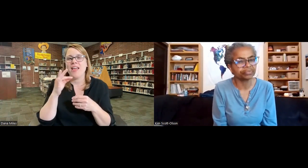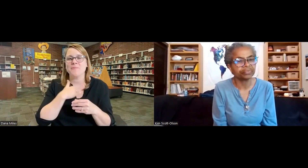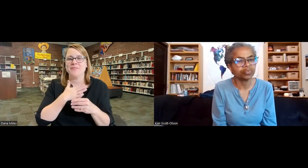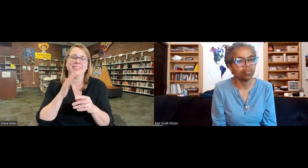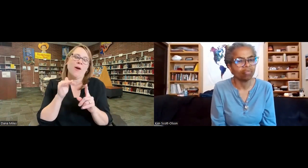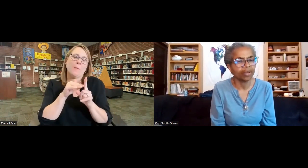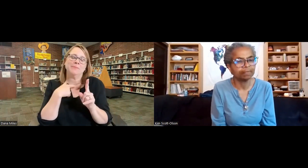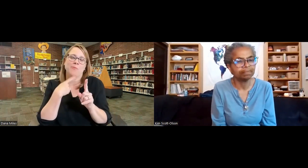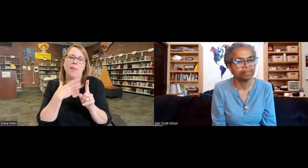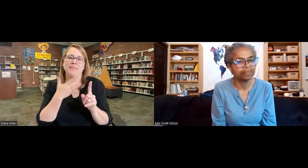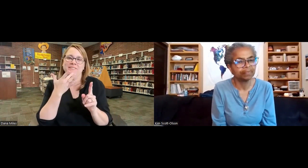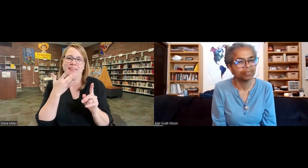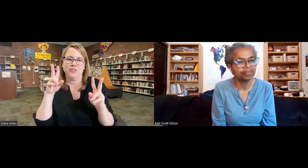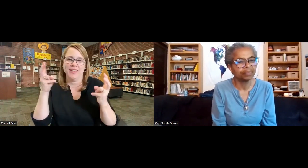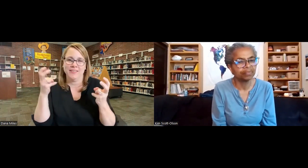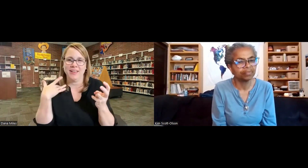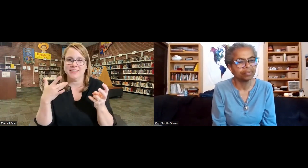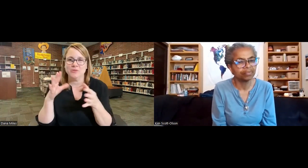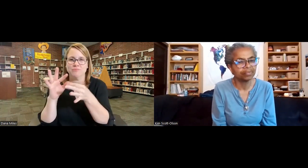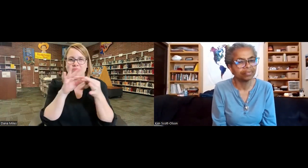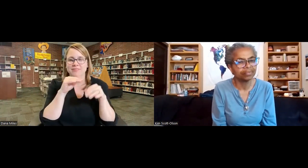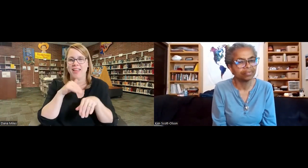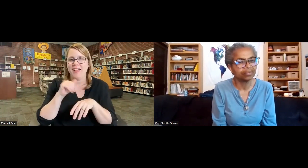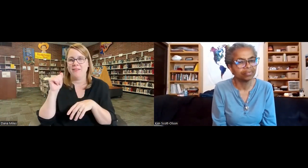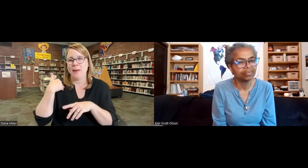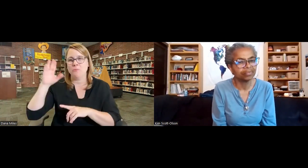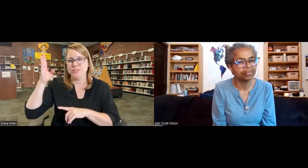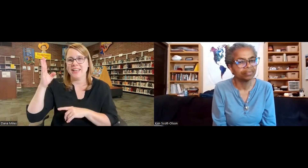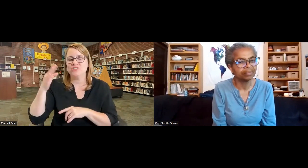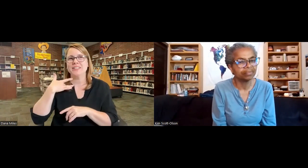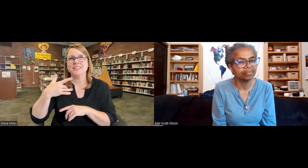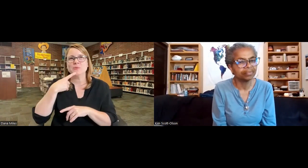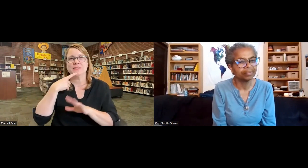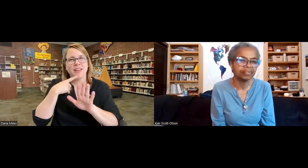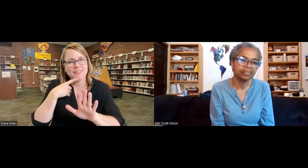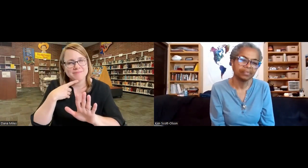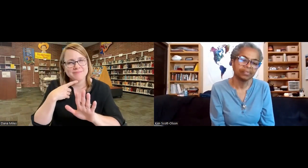That reminds me of one of my favorite topics that I bring up in my presentation.